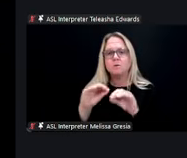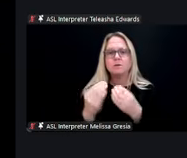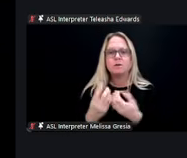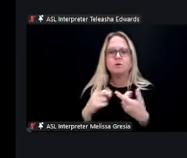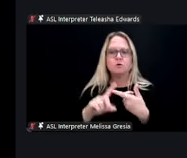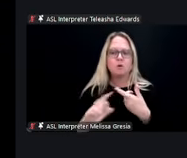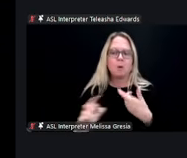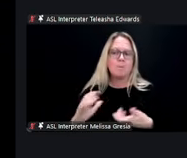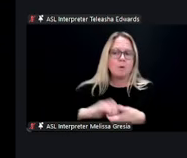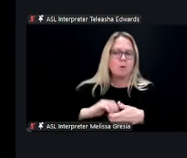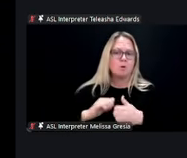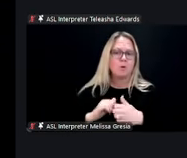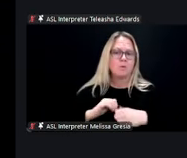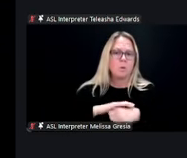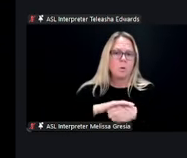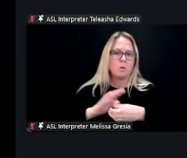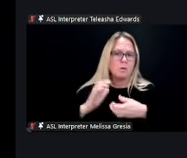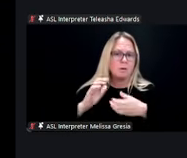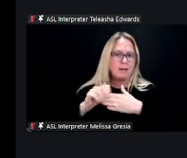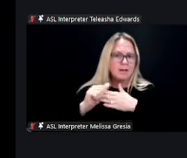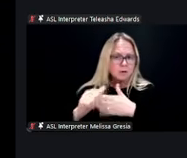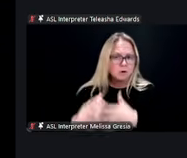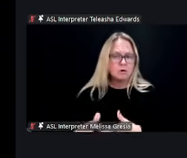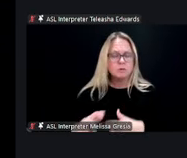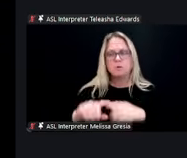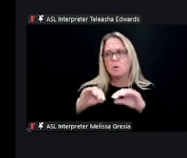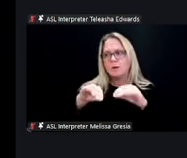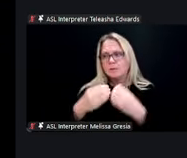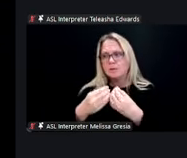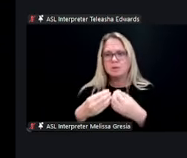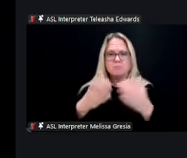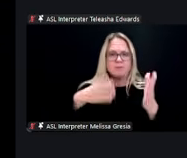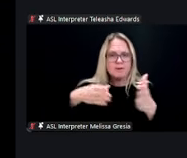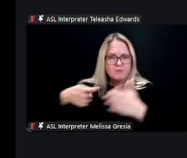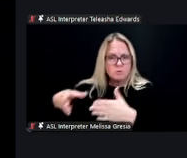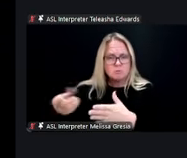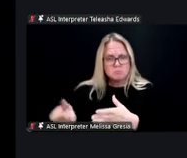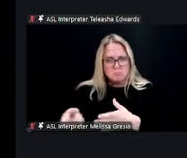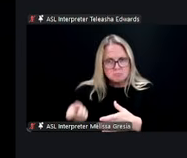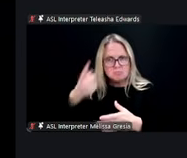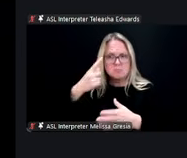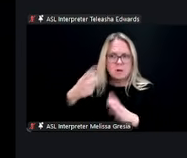local leaders, organizations and individuals to understand and identify the priorities of